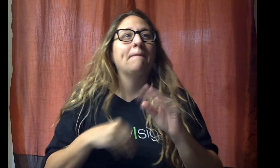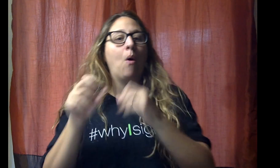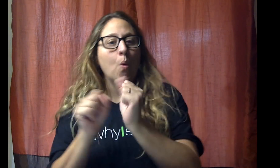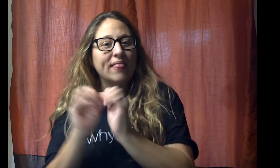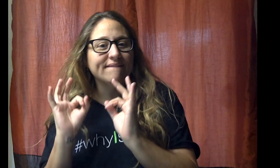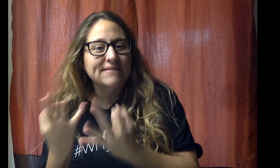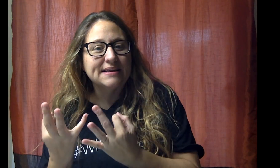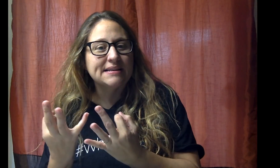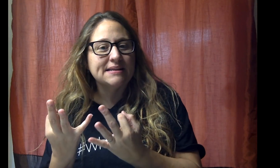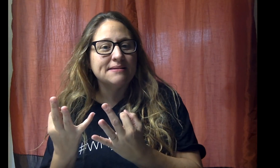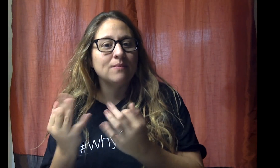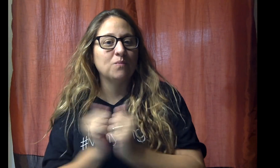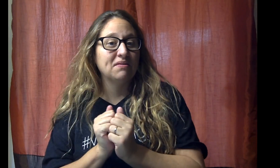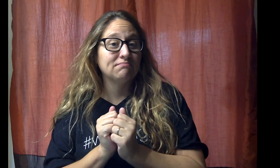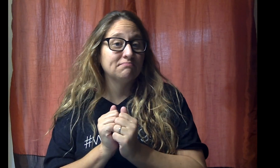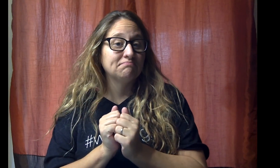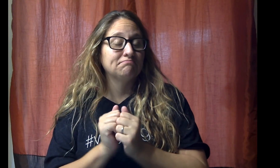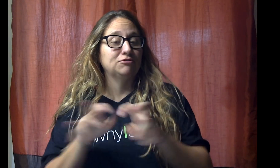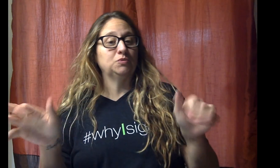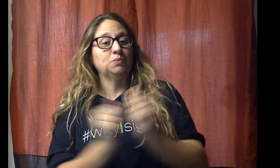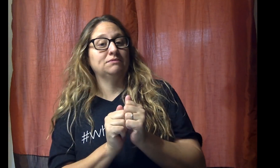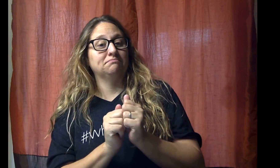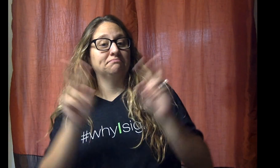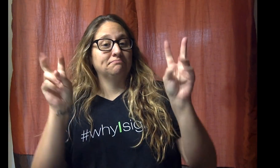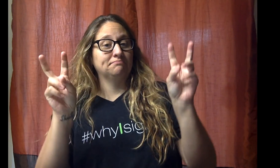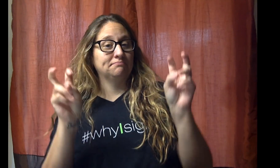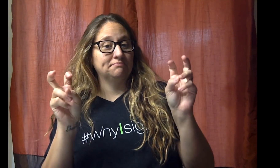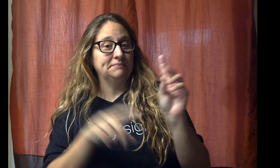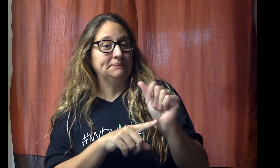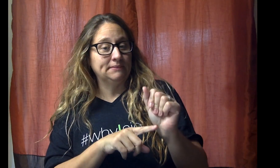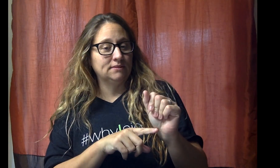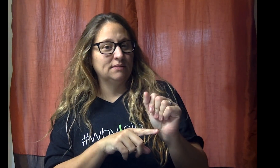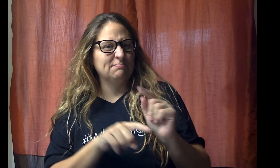working with families with children with “disabilities”,